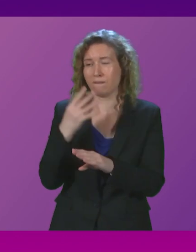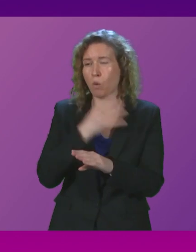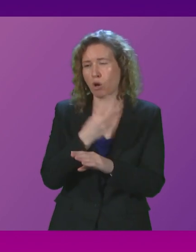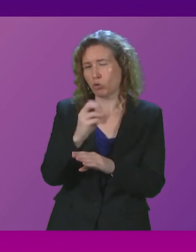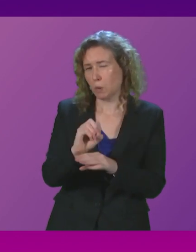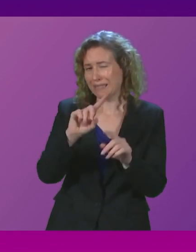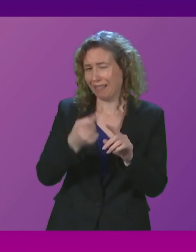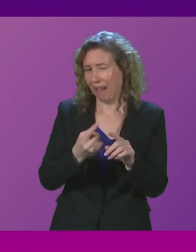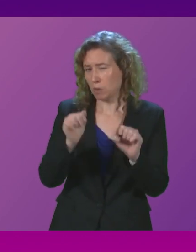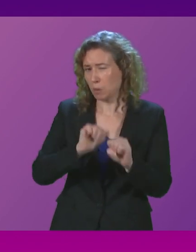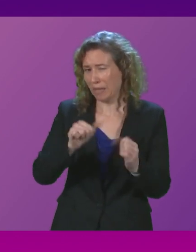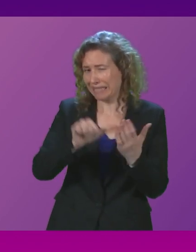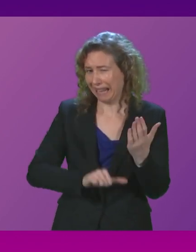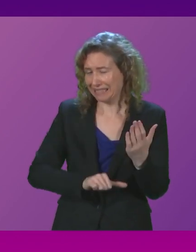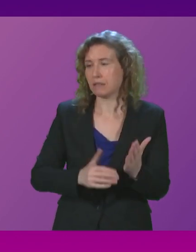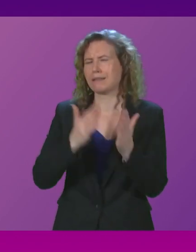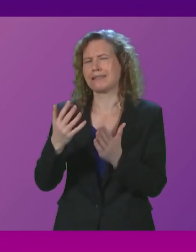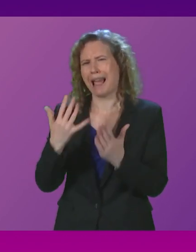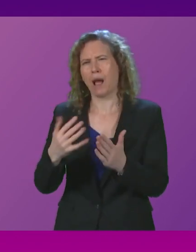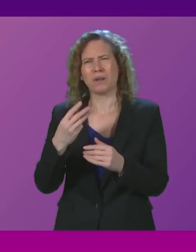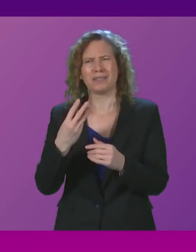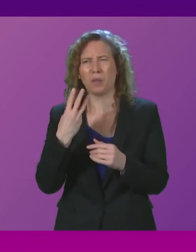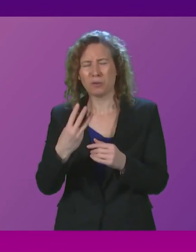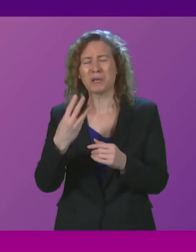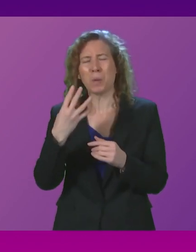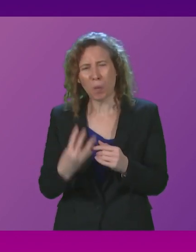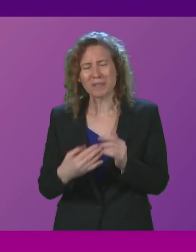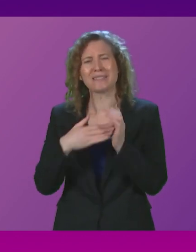Now, it is 750,000.